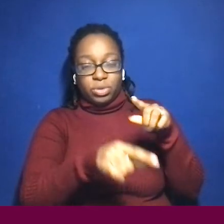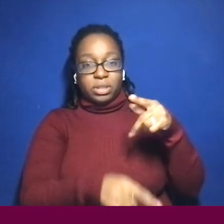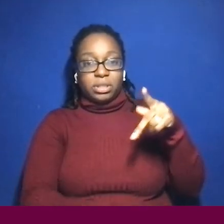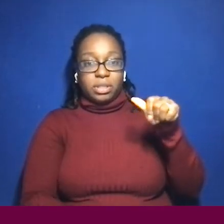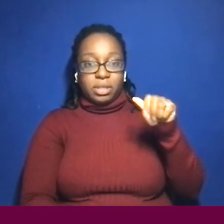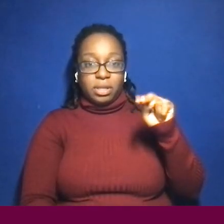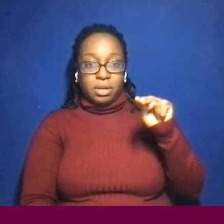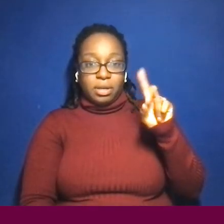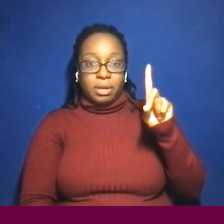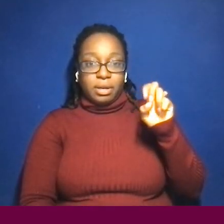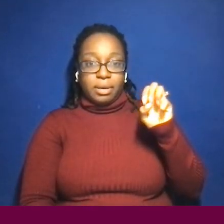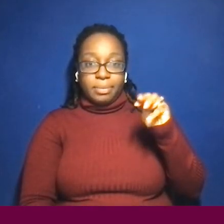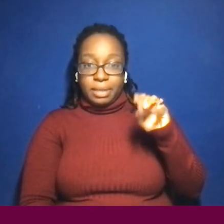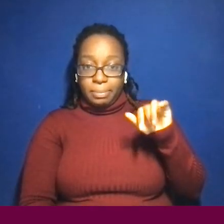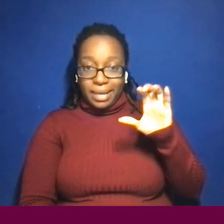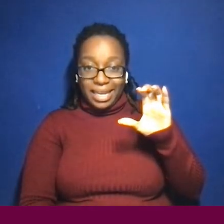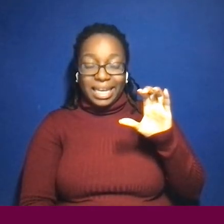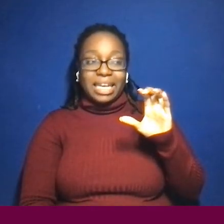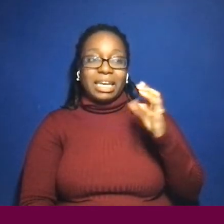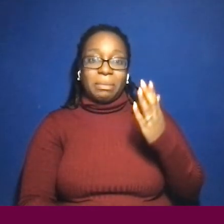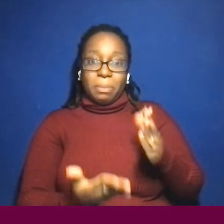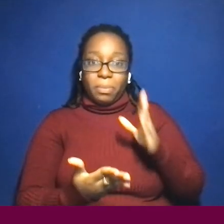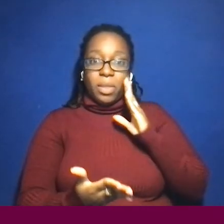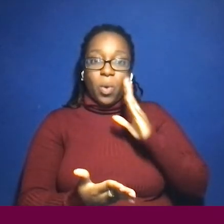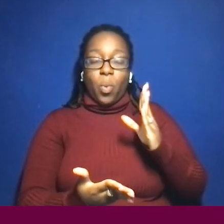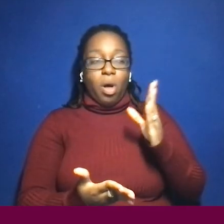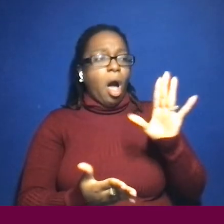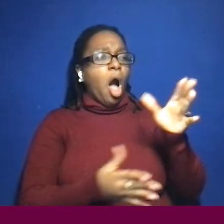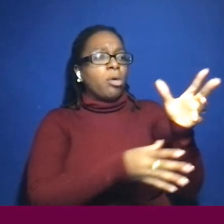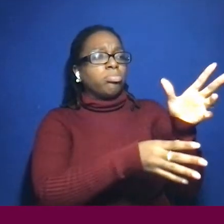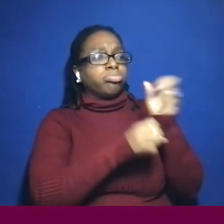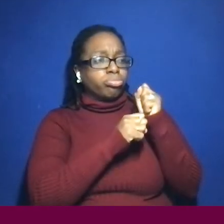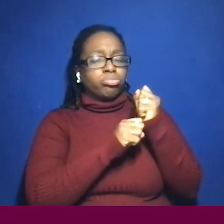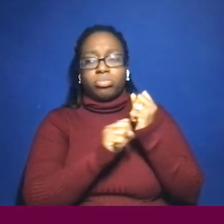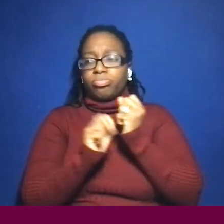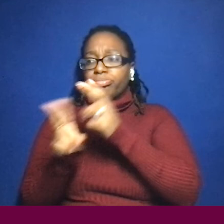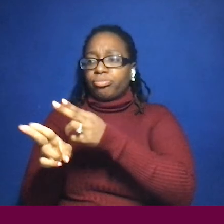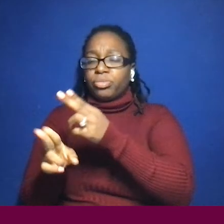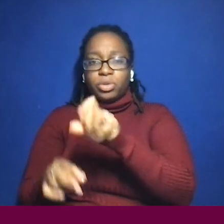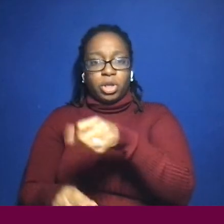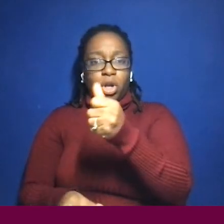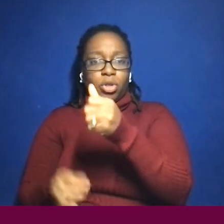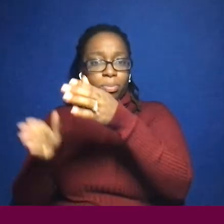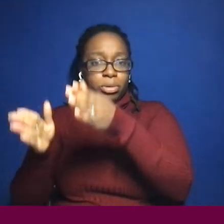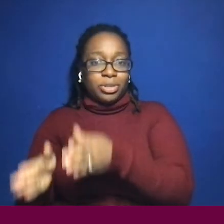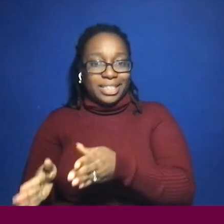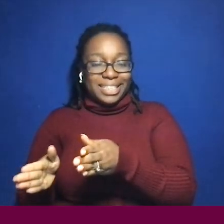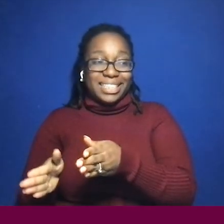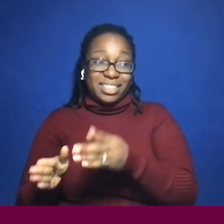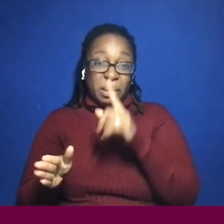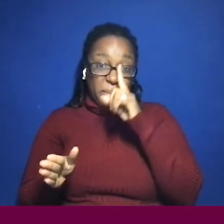that their ventilator could be retriaged to somebody else based on these guidelines. Yeah.